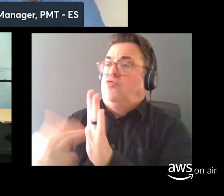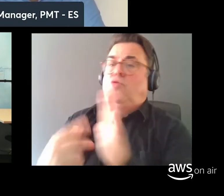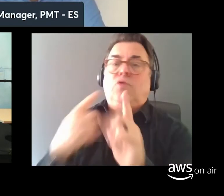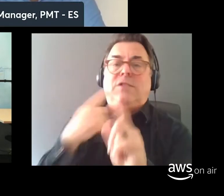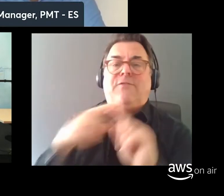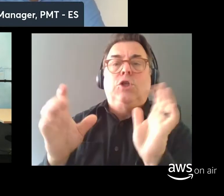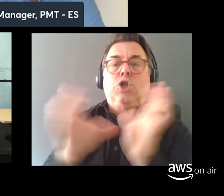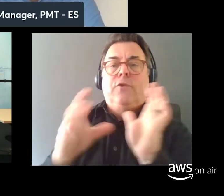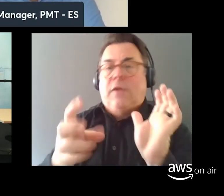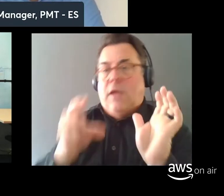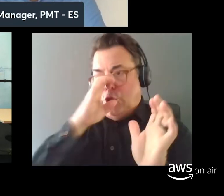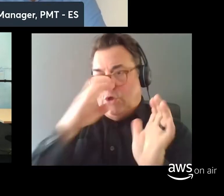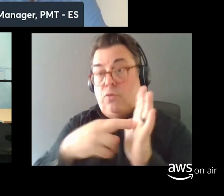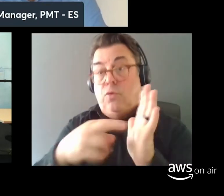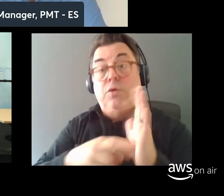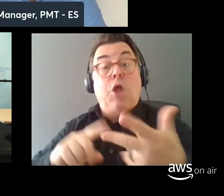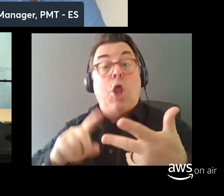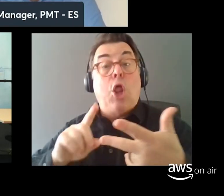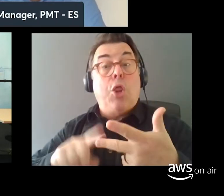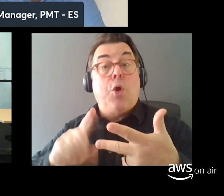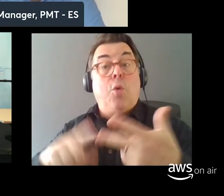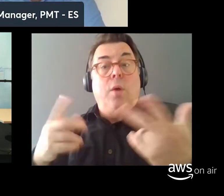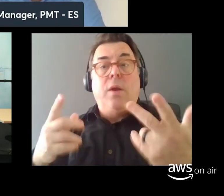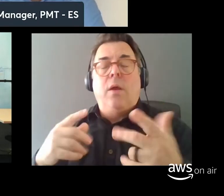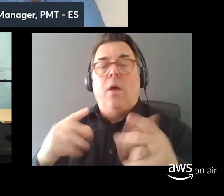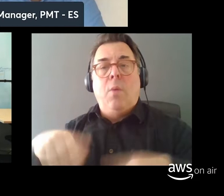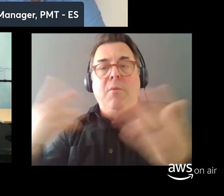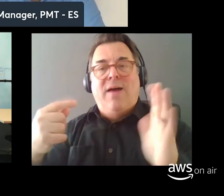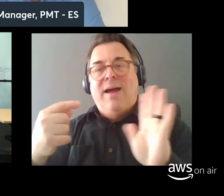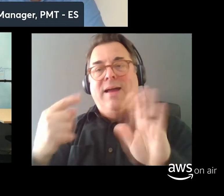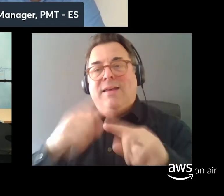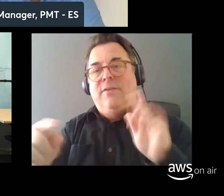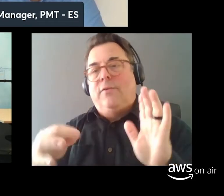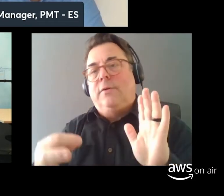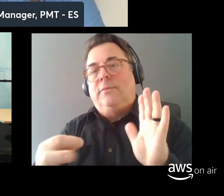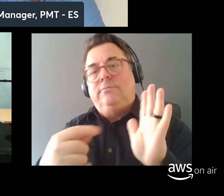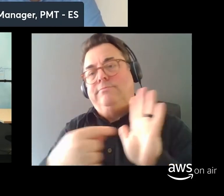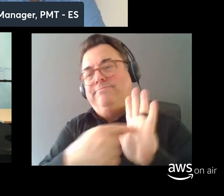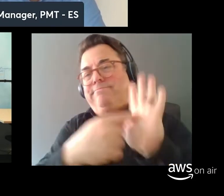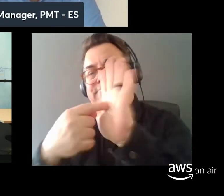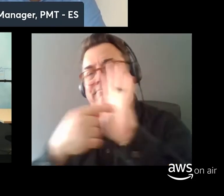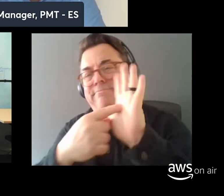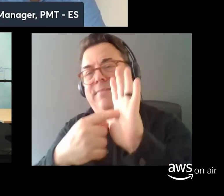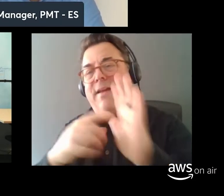The third one being features that public sector customers probably care about a lot,